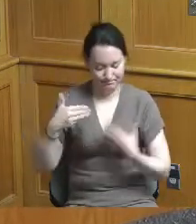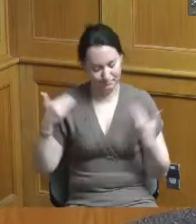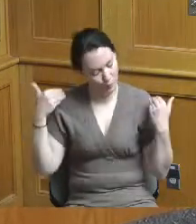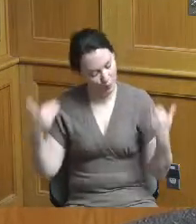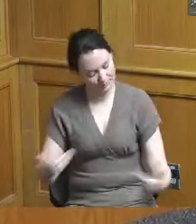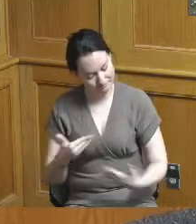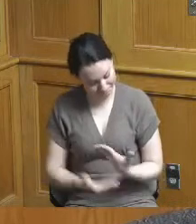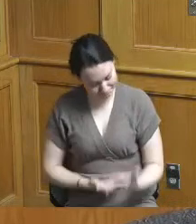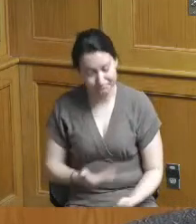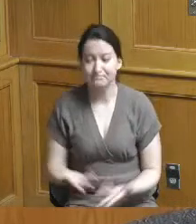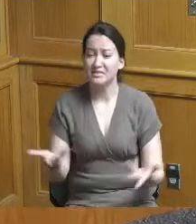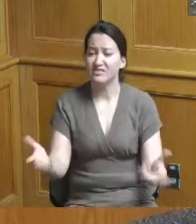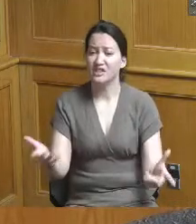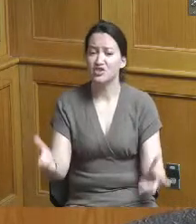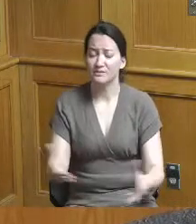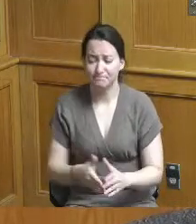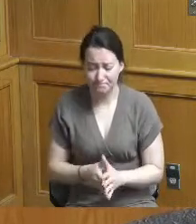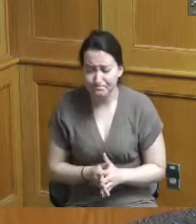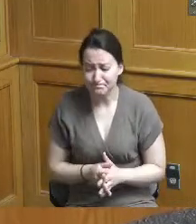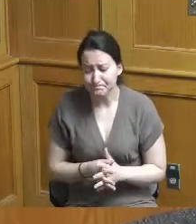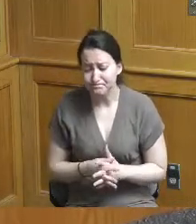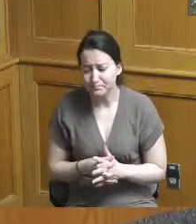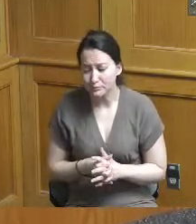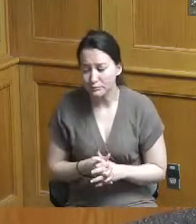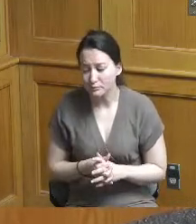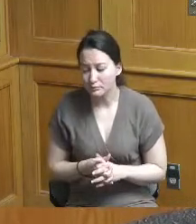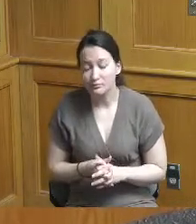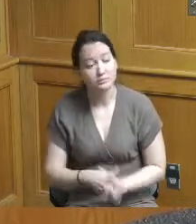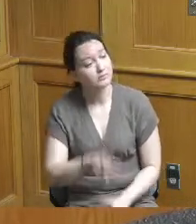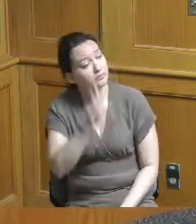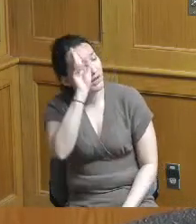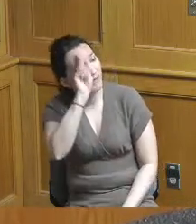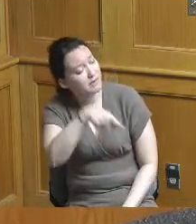so that's all I have to say as it relates to that of Vice President Reece